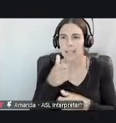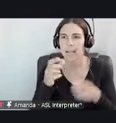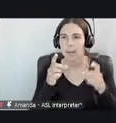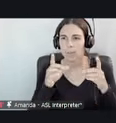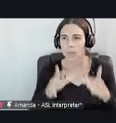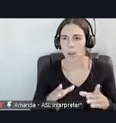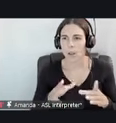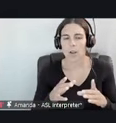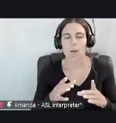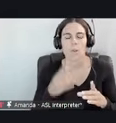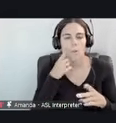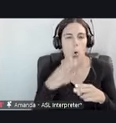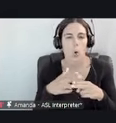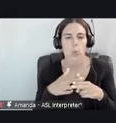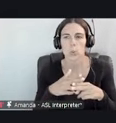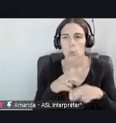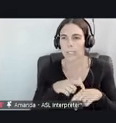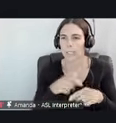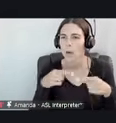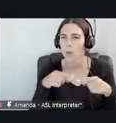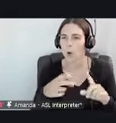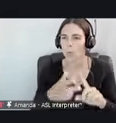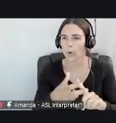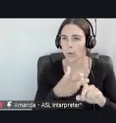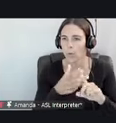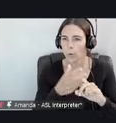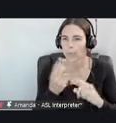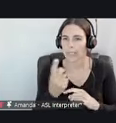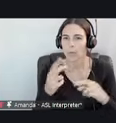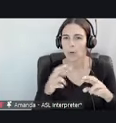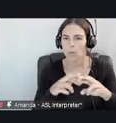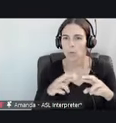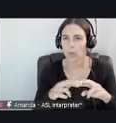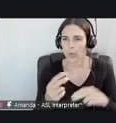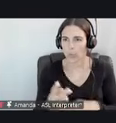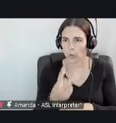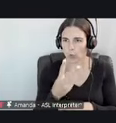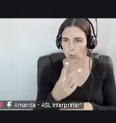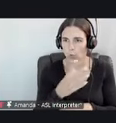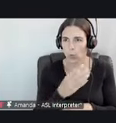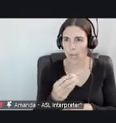little while while we're recruiting our executive director in region two and five. We'll have a a